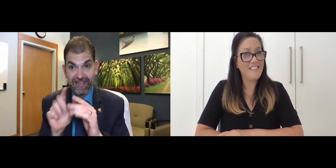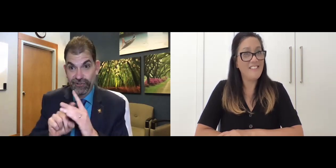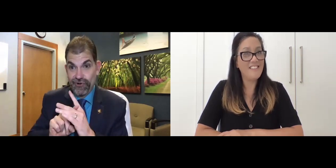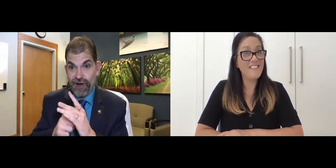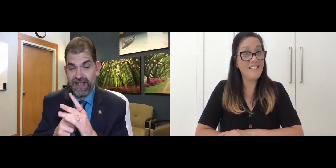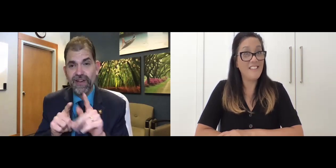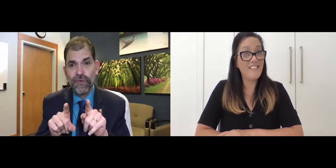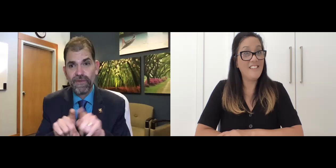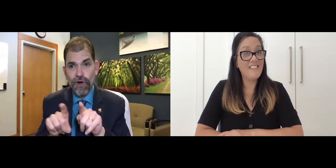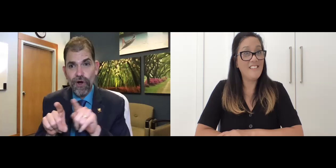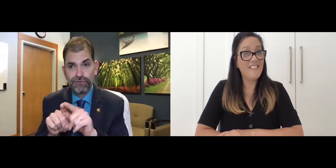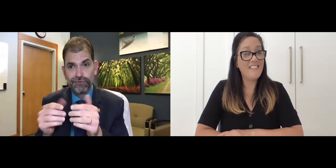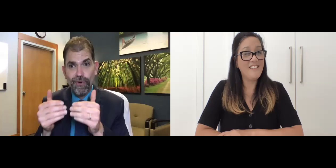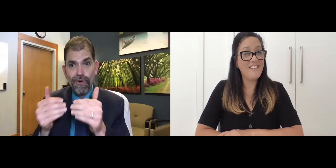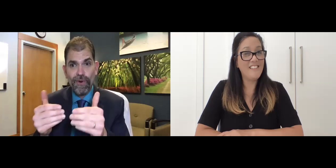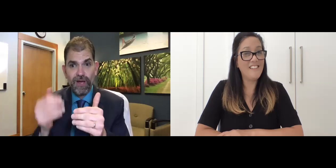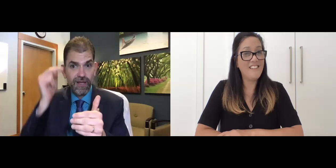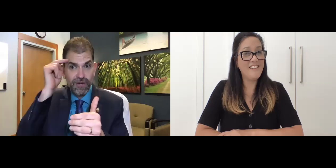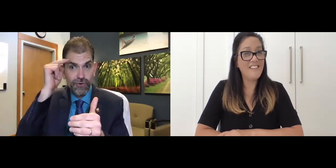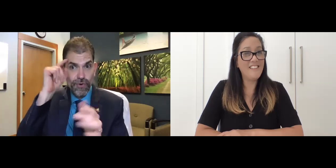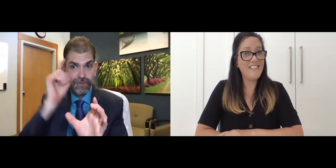Since COVID has started,